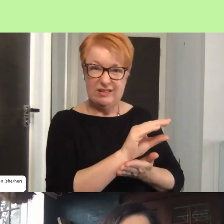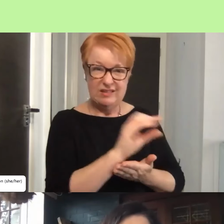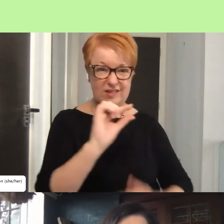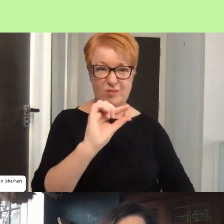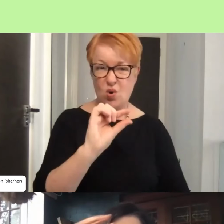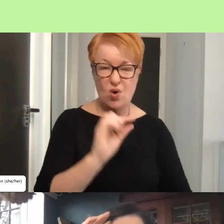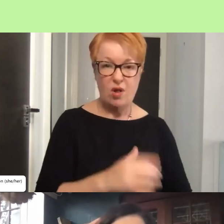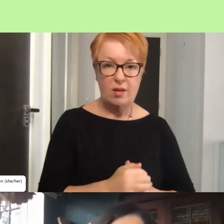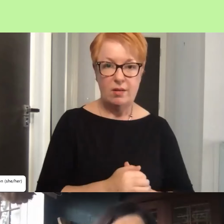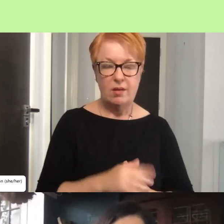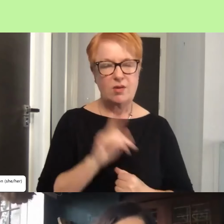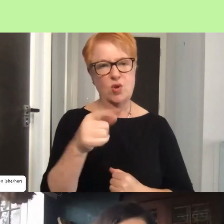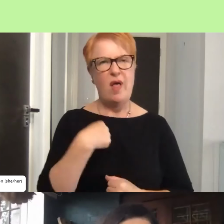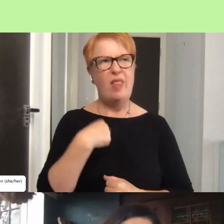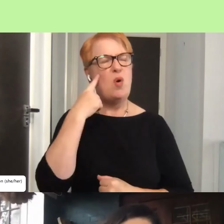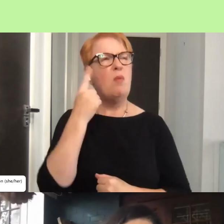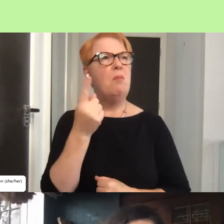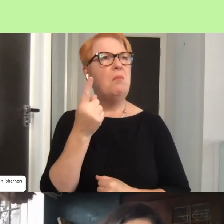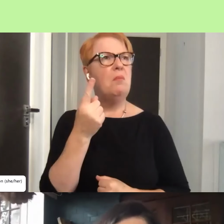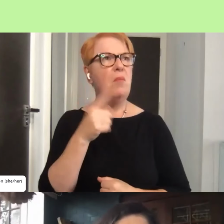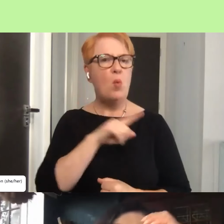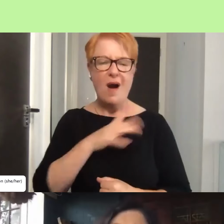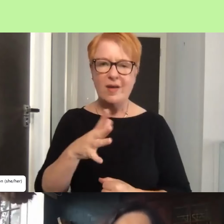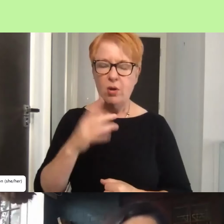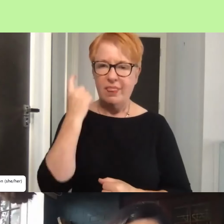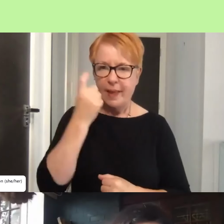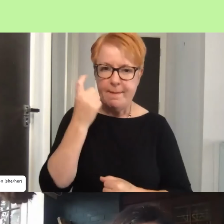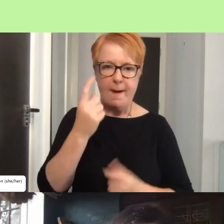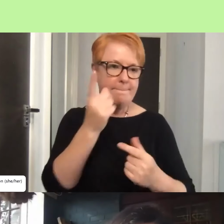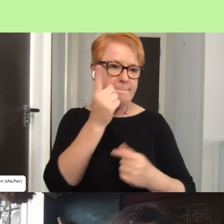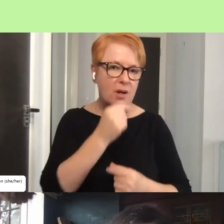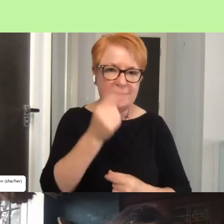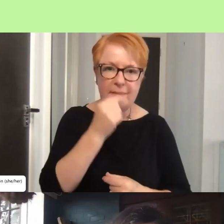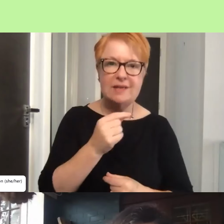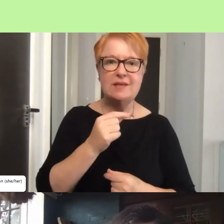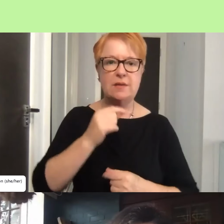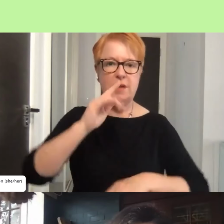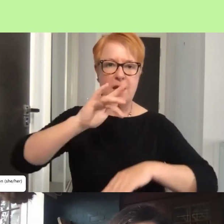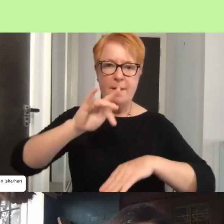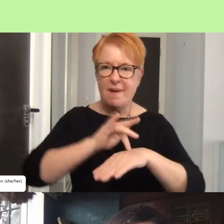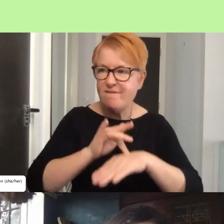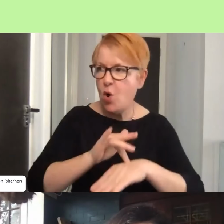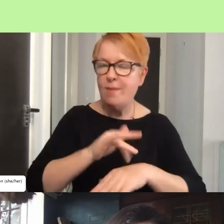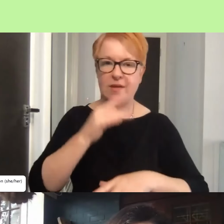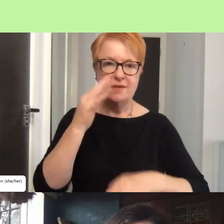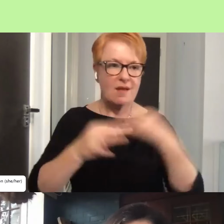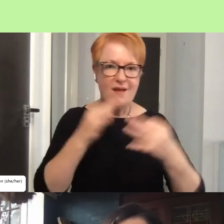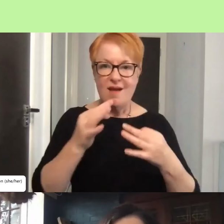the formats and the possibilities and invite artists to do totally different projects, not something that we are